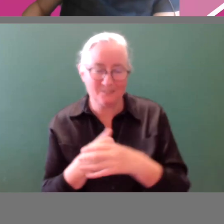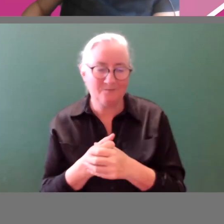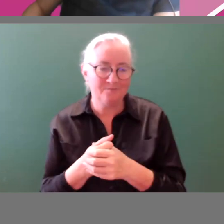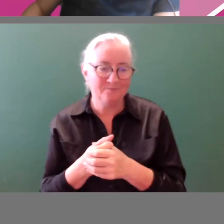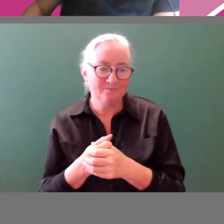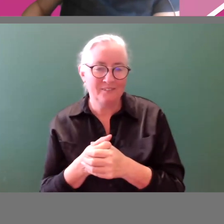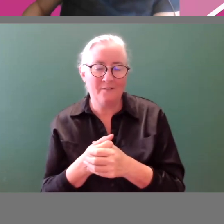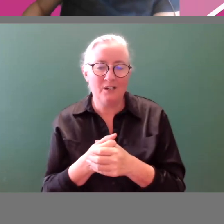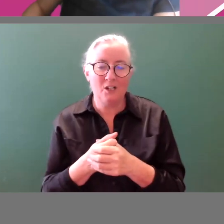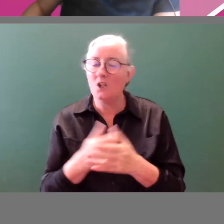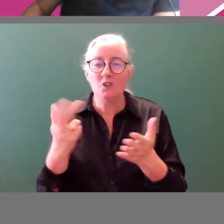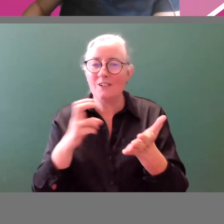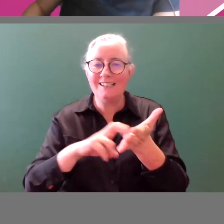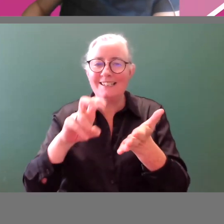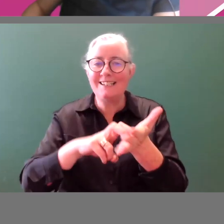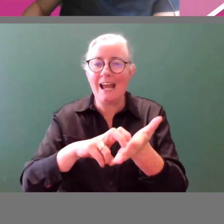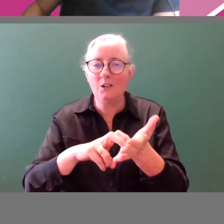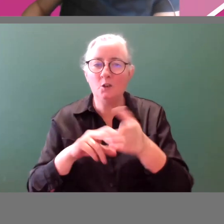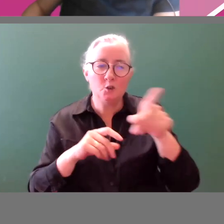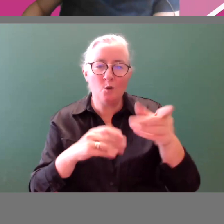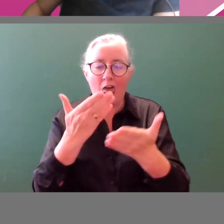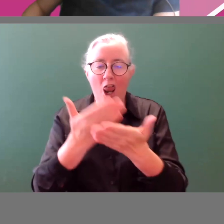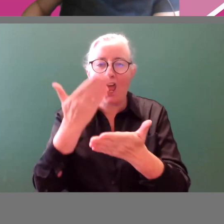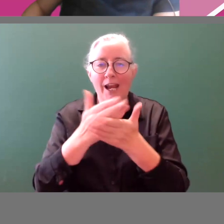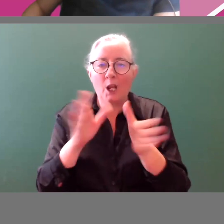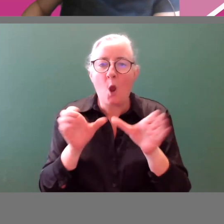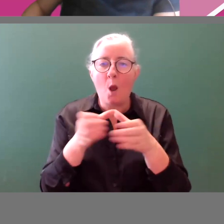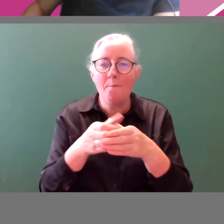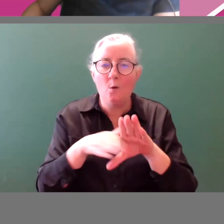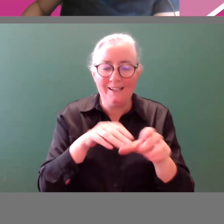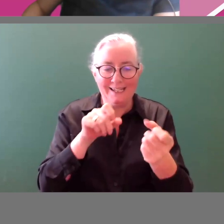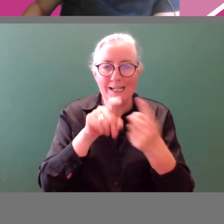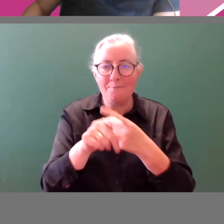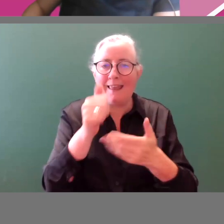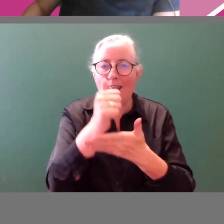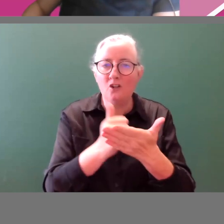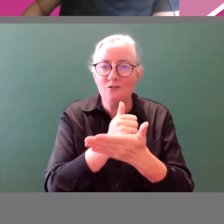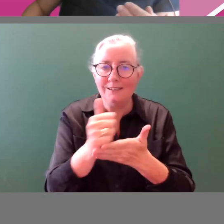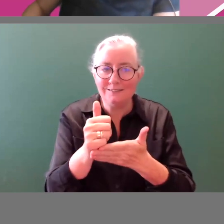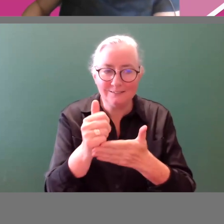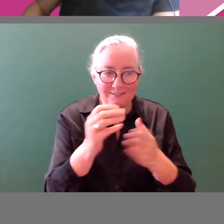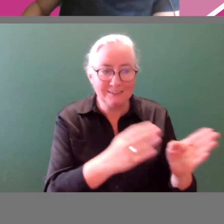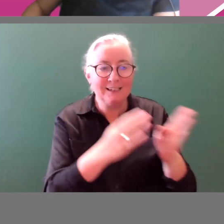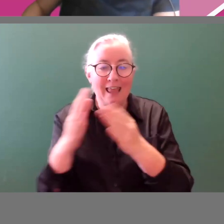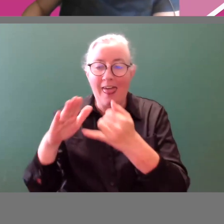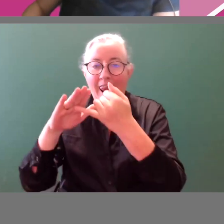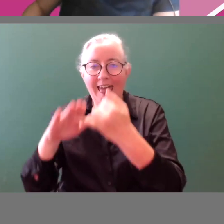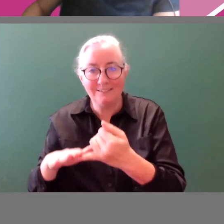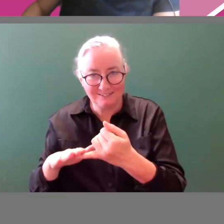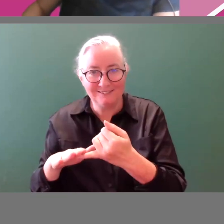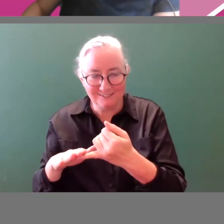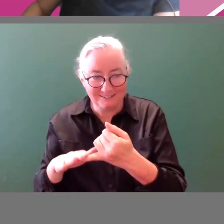have to sign up to the learning hub with an email address. And finally there is a new initiative,